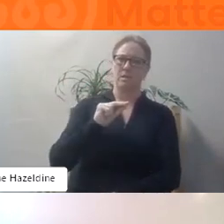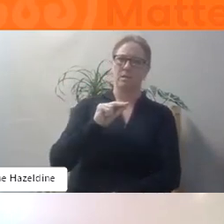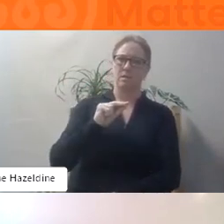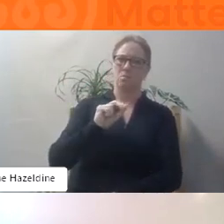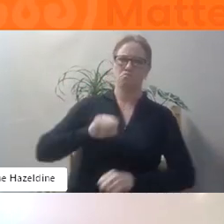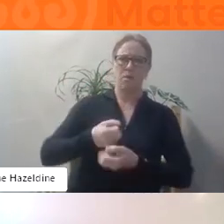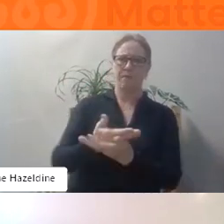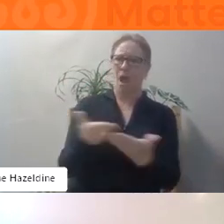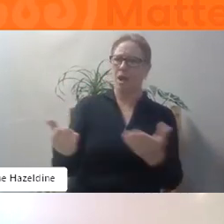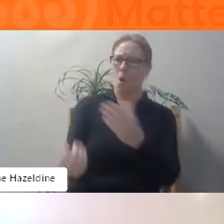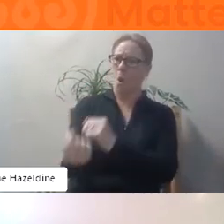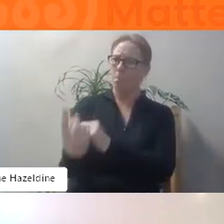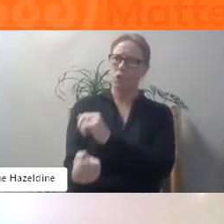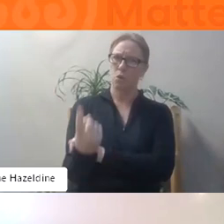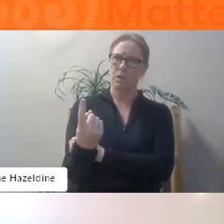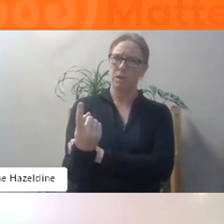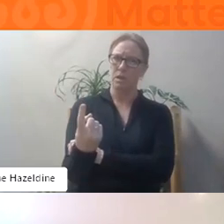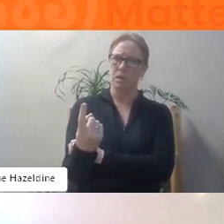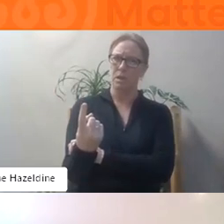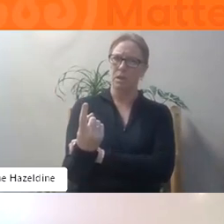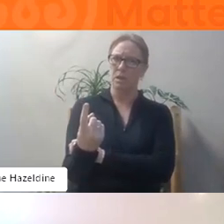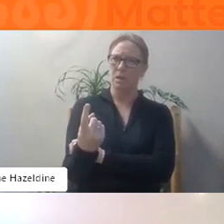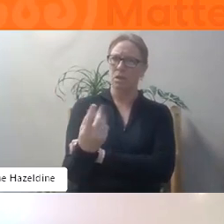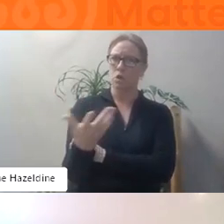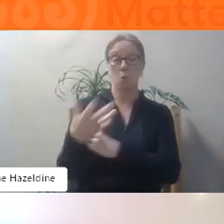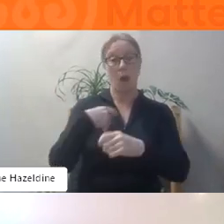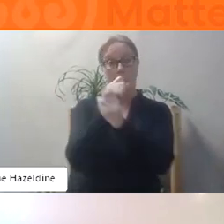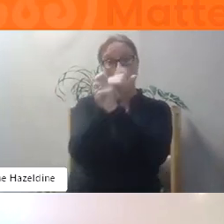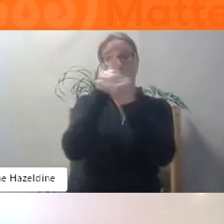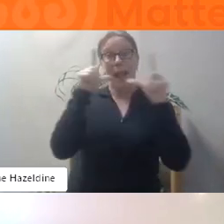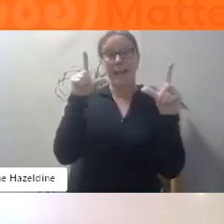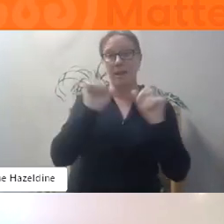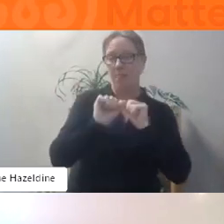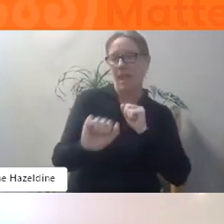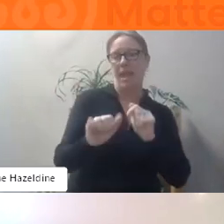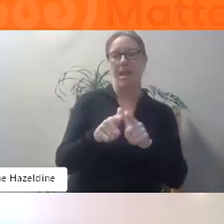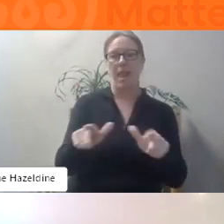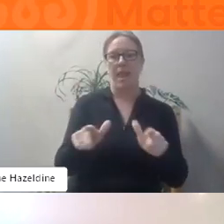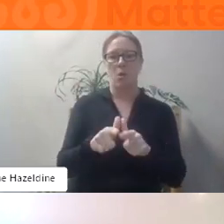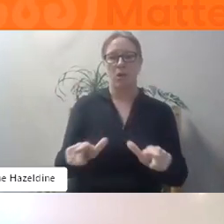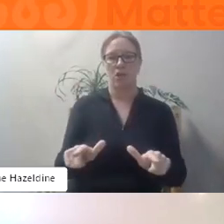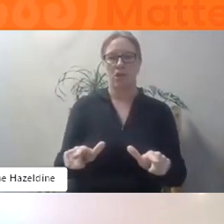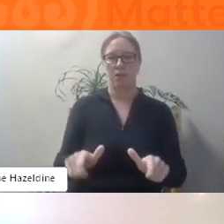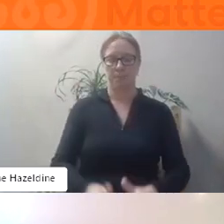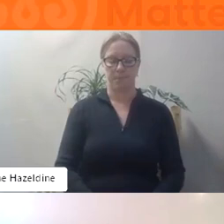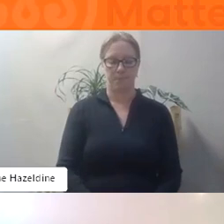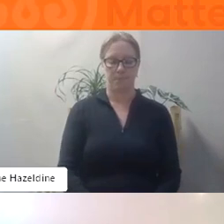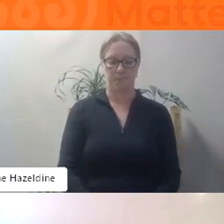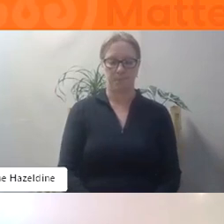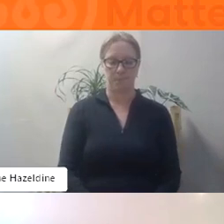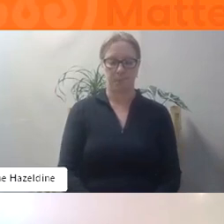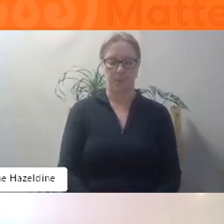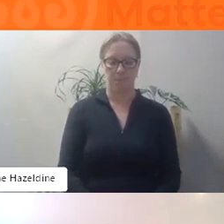the opportunity to awaken their language, I guess. So just to set